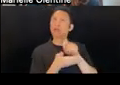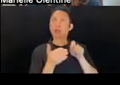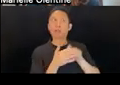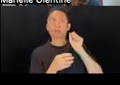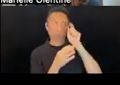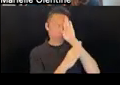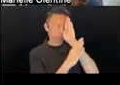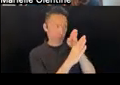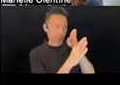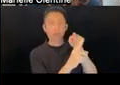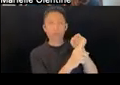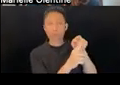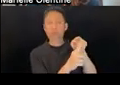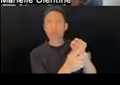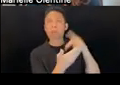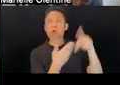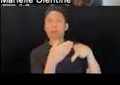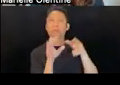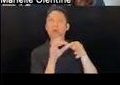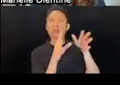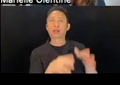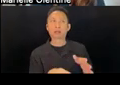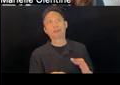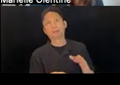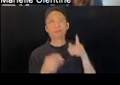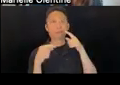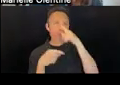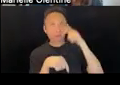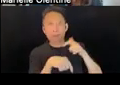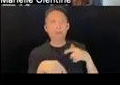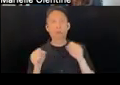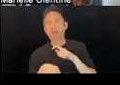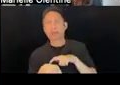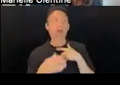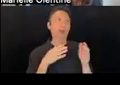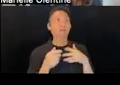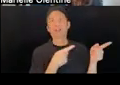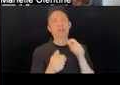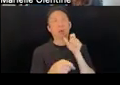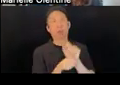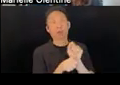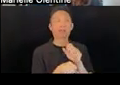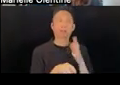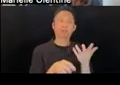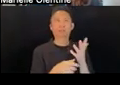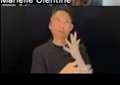Sundance and South By is not finished. I have seen between the festival announcement period